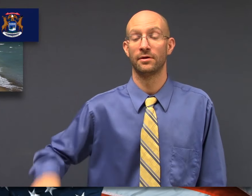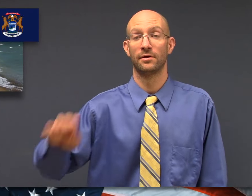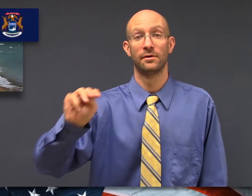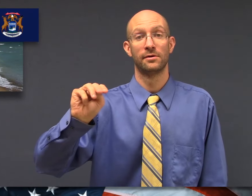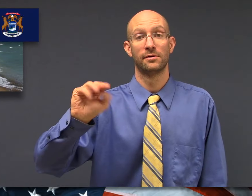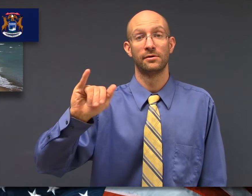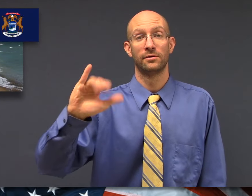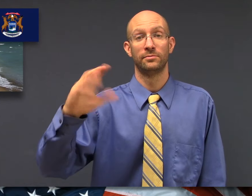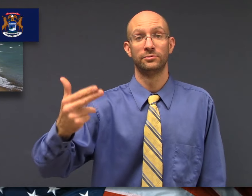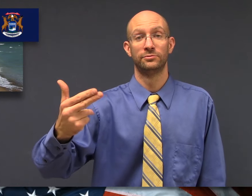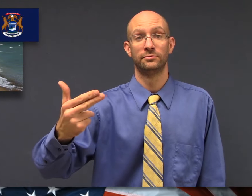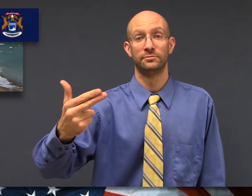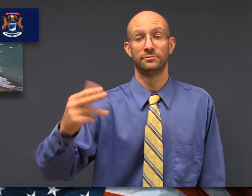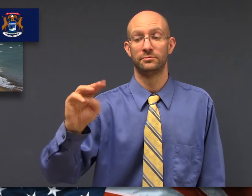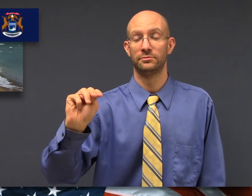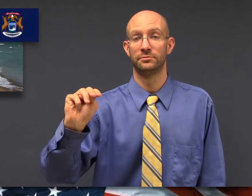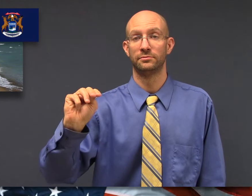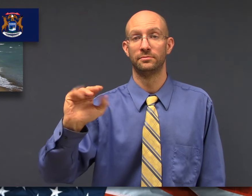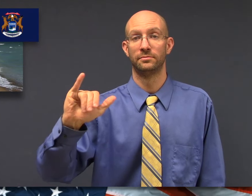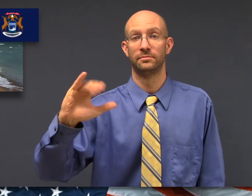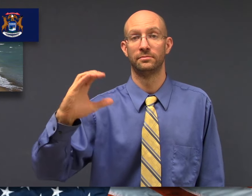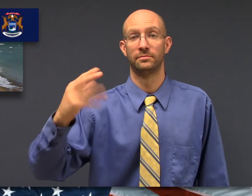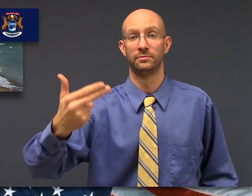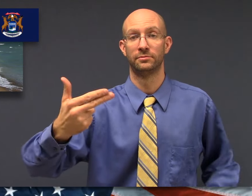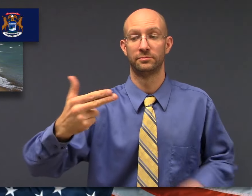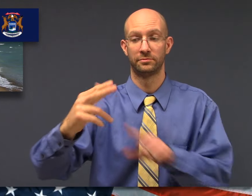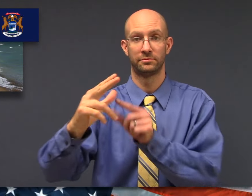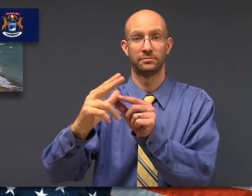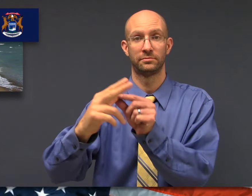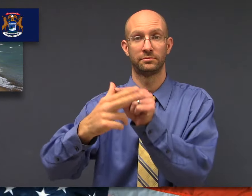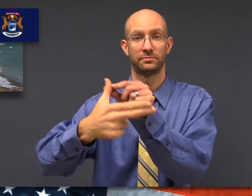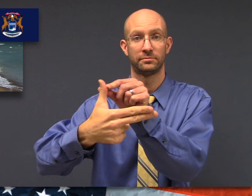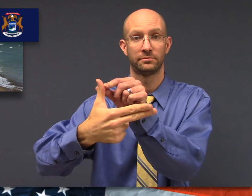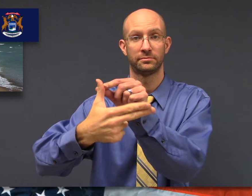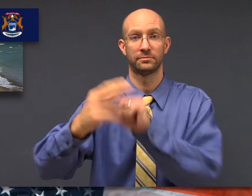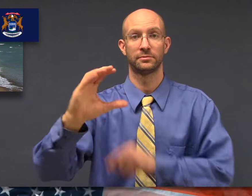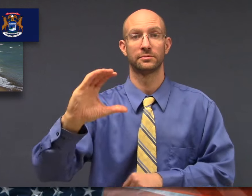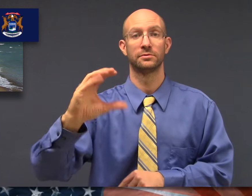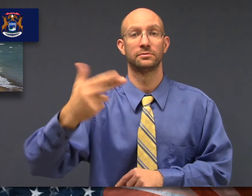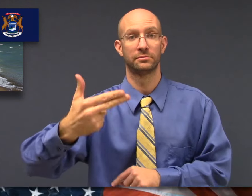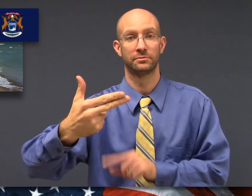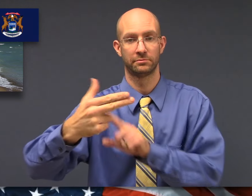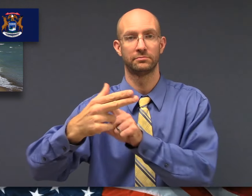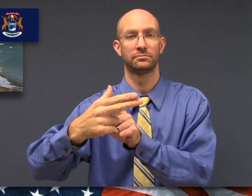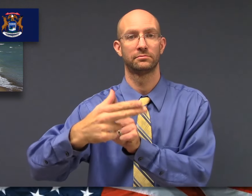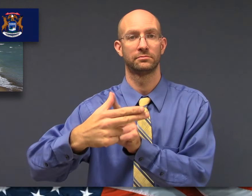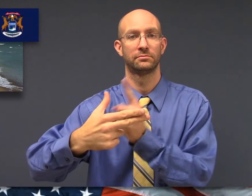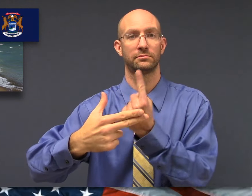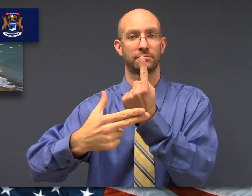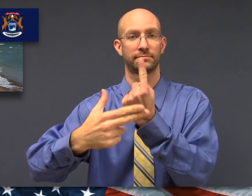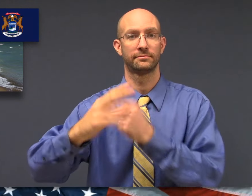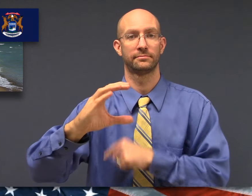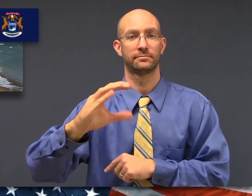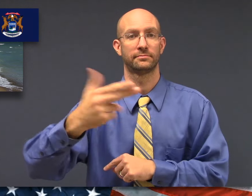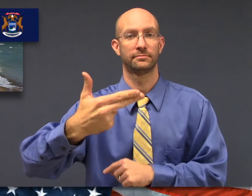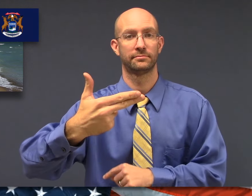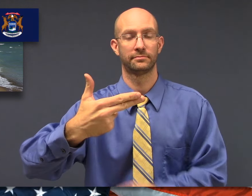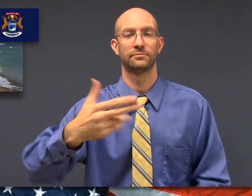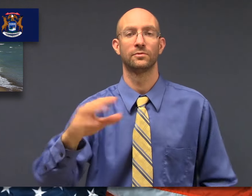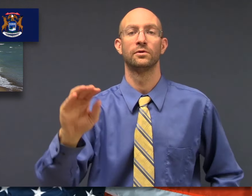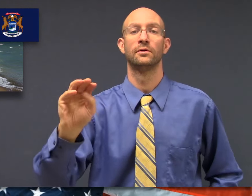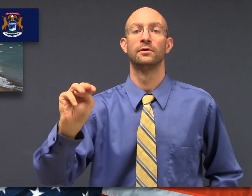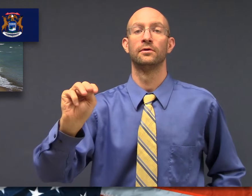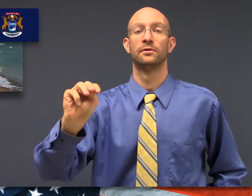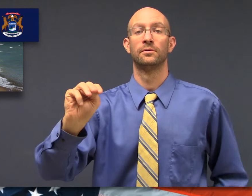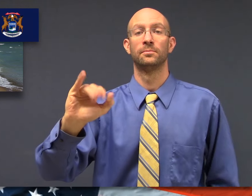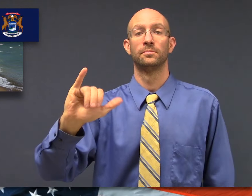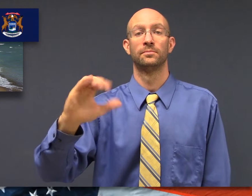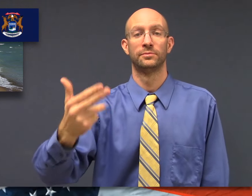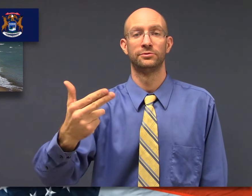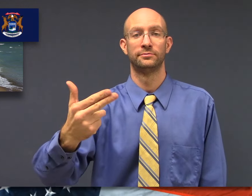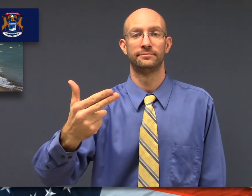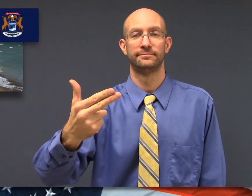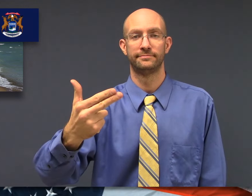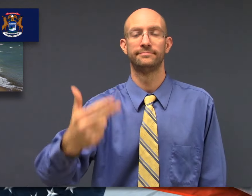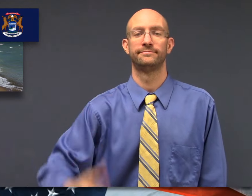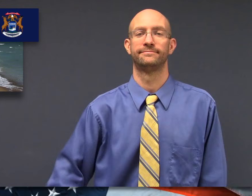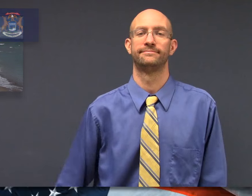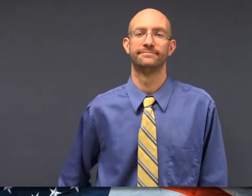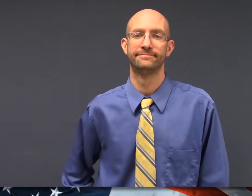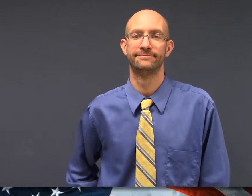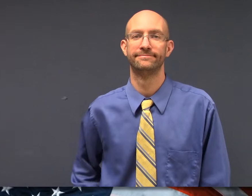fs-MICH